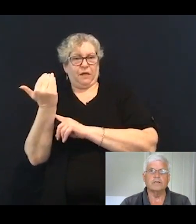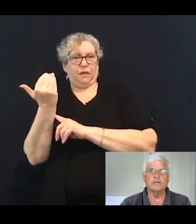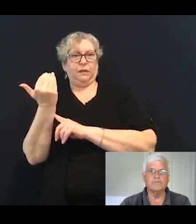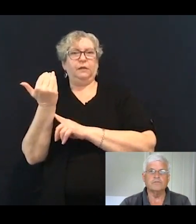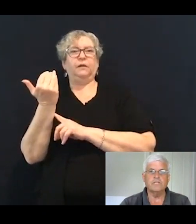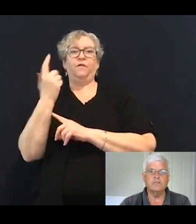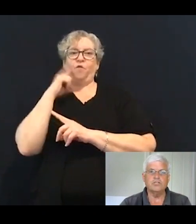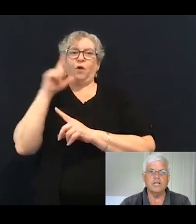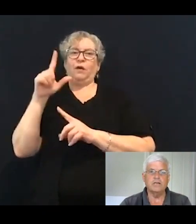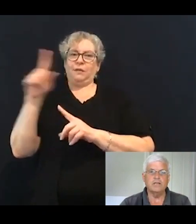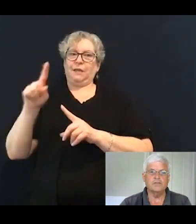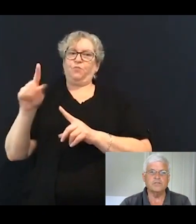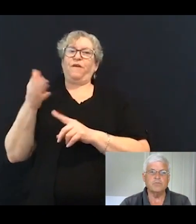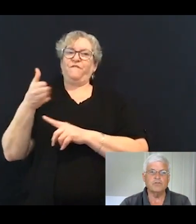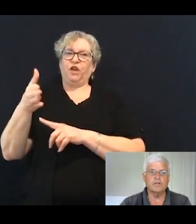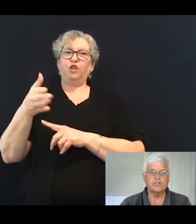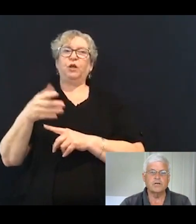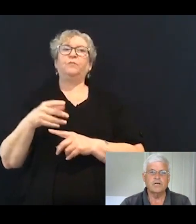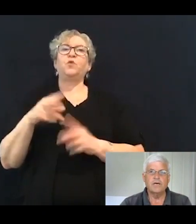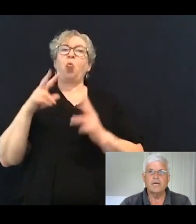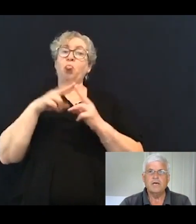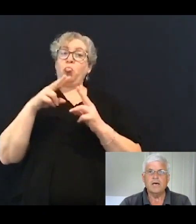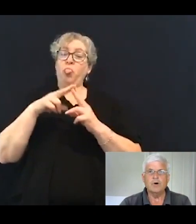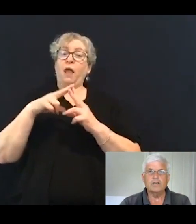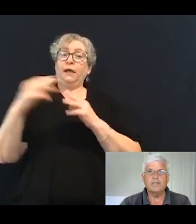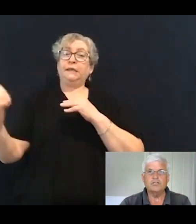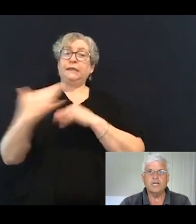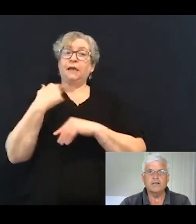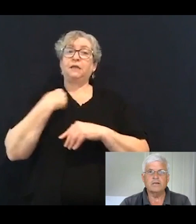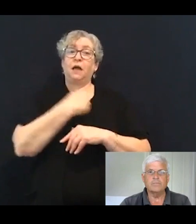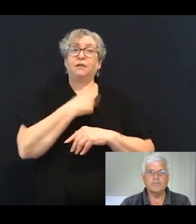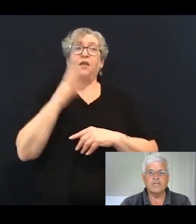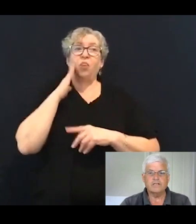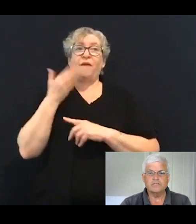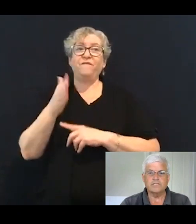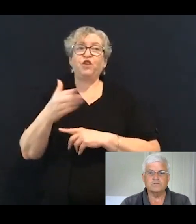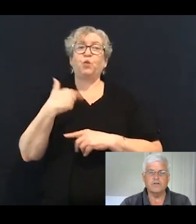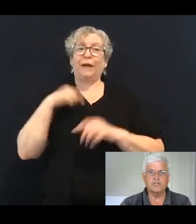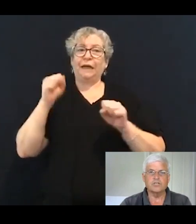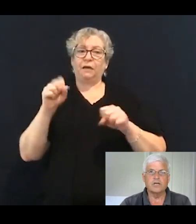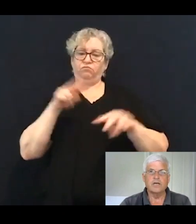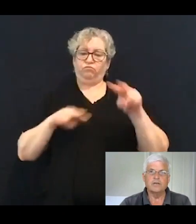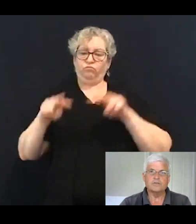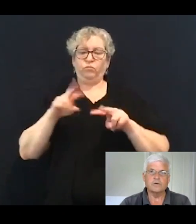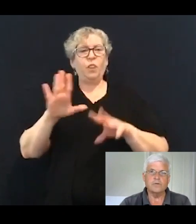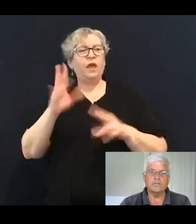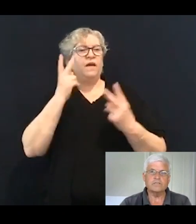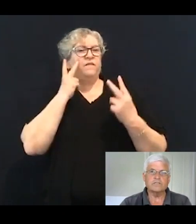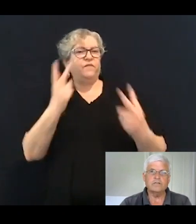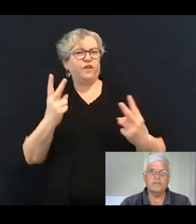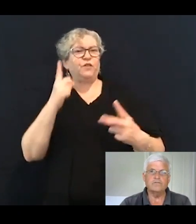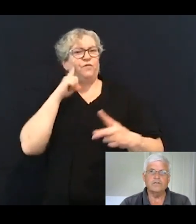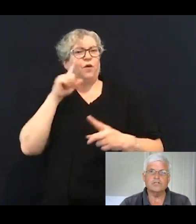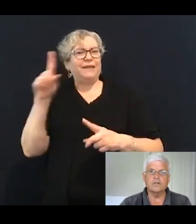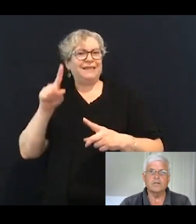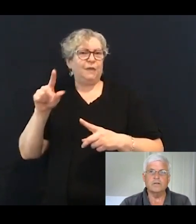in the zebrafish. And Monte and Jen sent us these fish so that we can study the vision in zebrafish that are